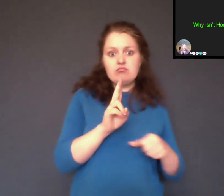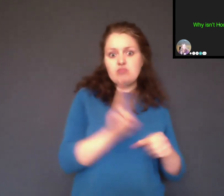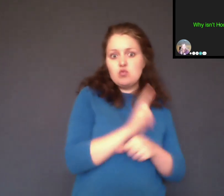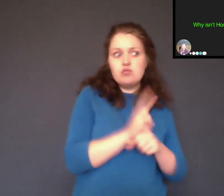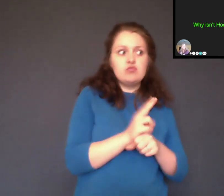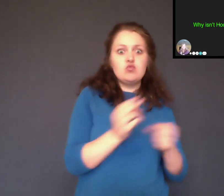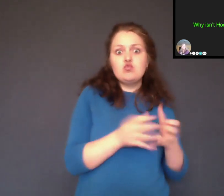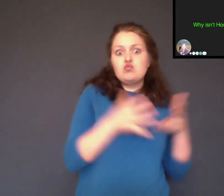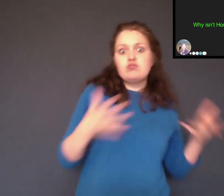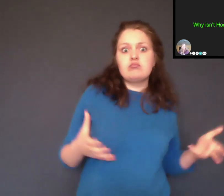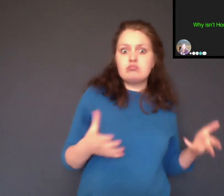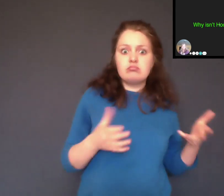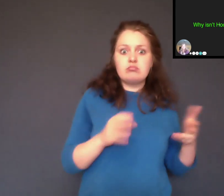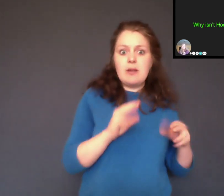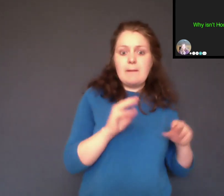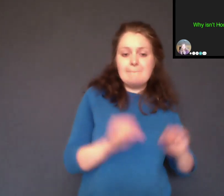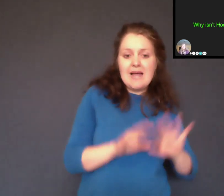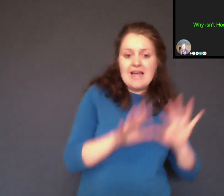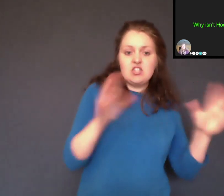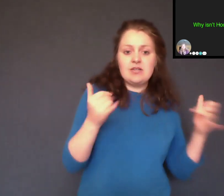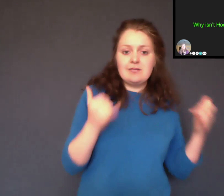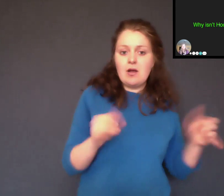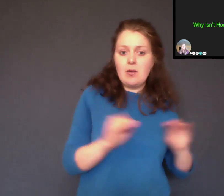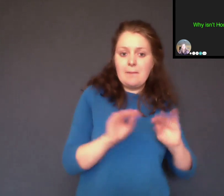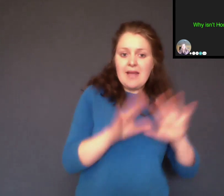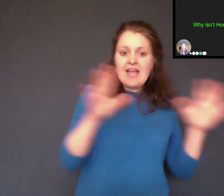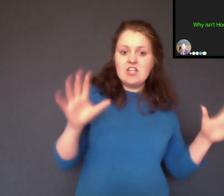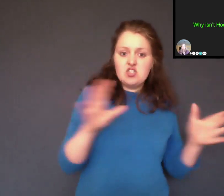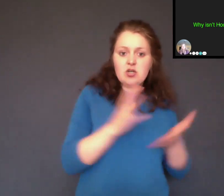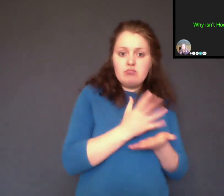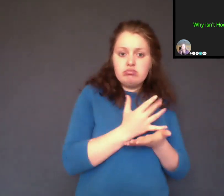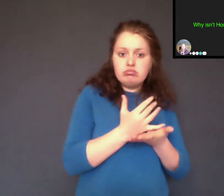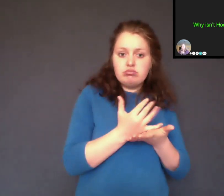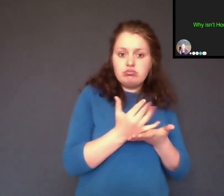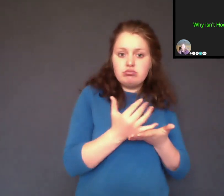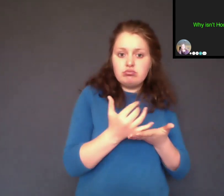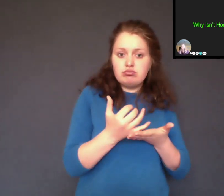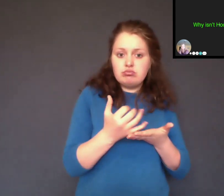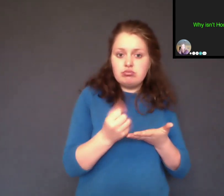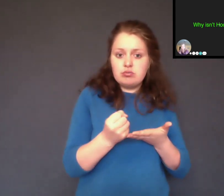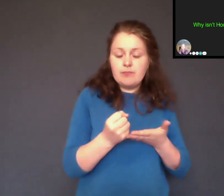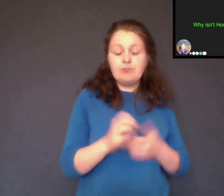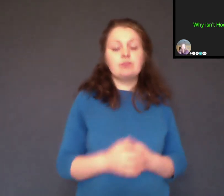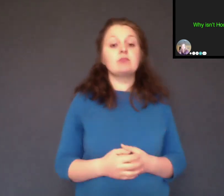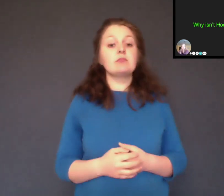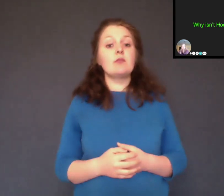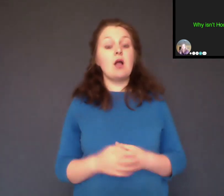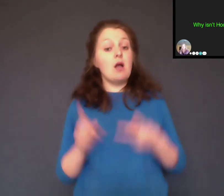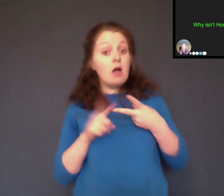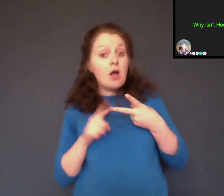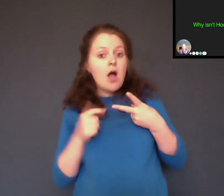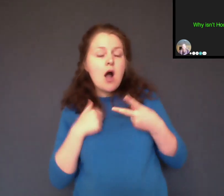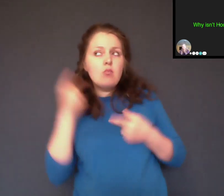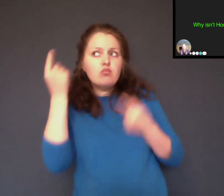i'm wondering if mr hood is willing to sacrifice those creatures because he knows